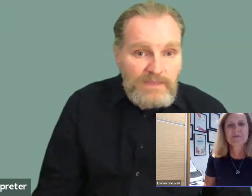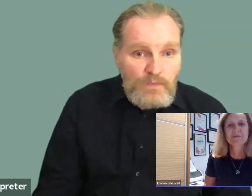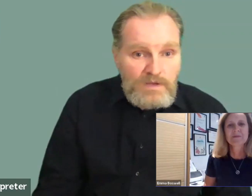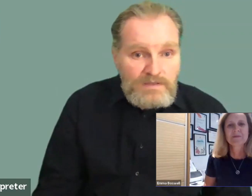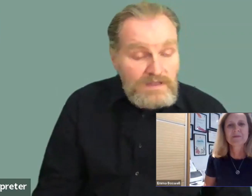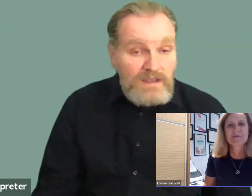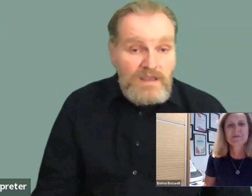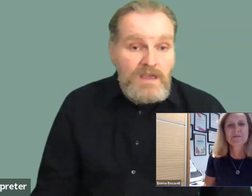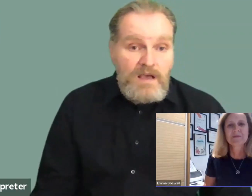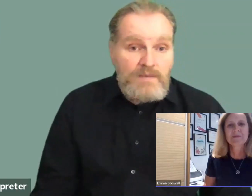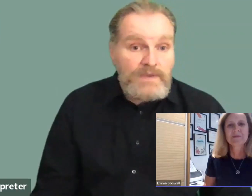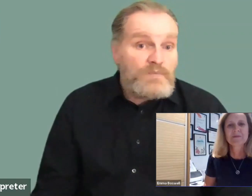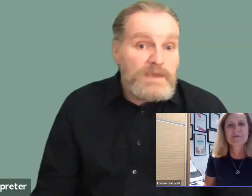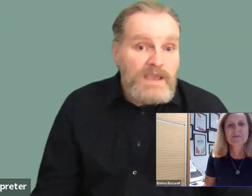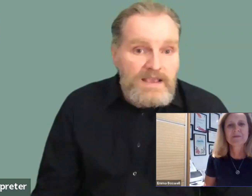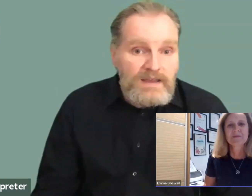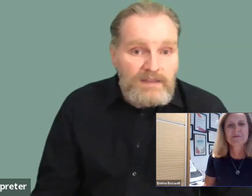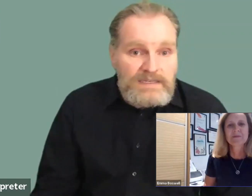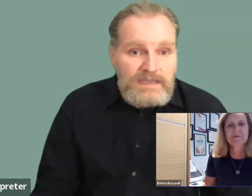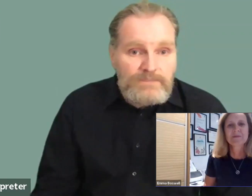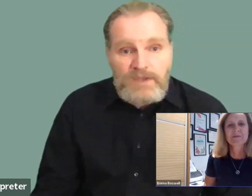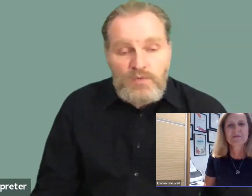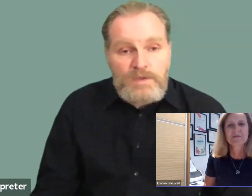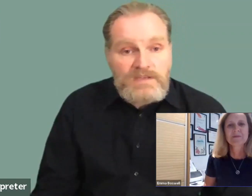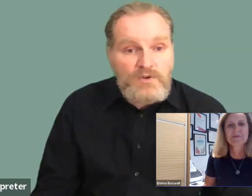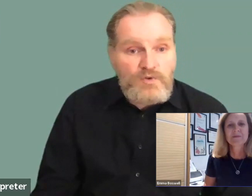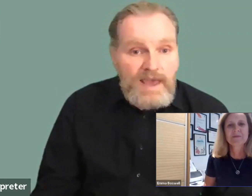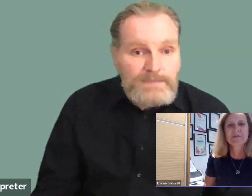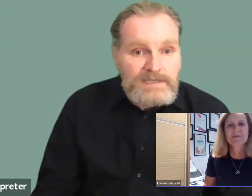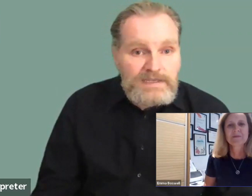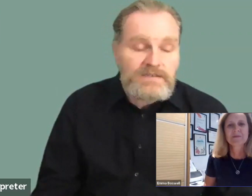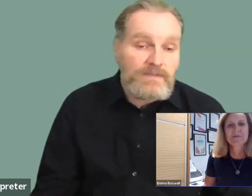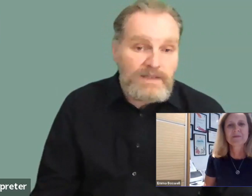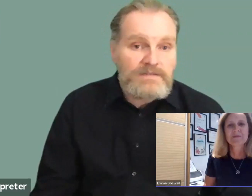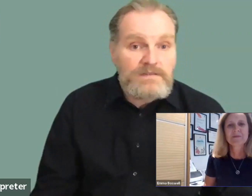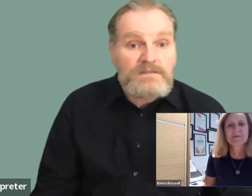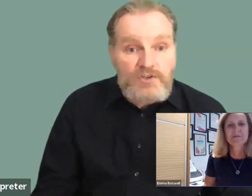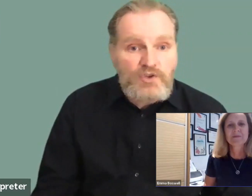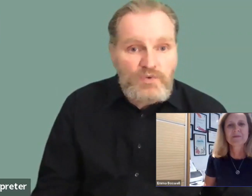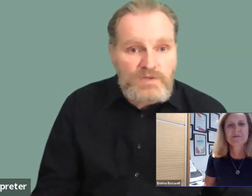understand the word, it could be guiding, it could be social haptics; and that's touch cues